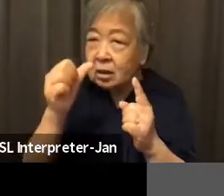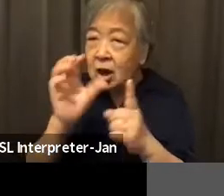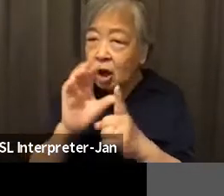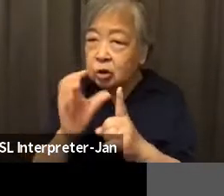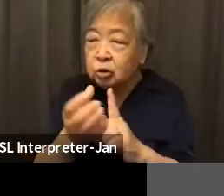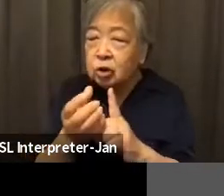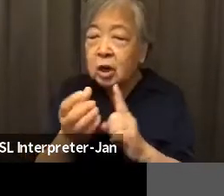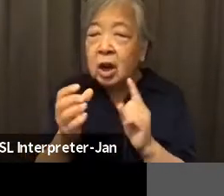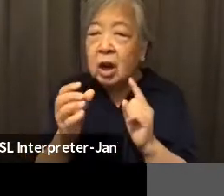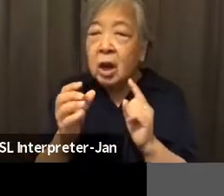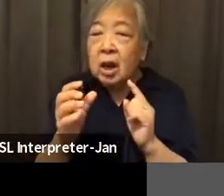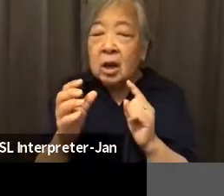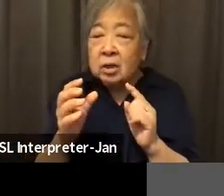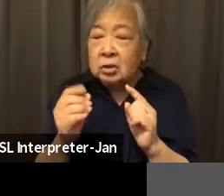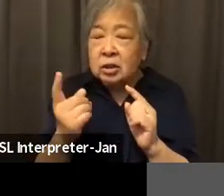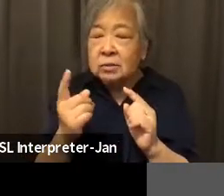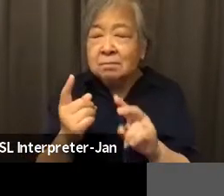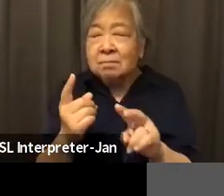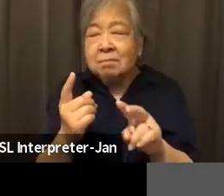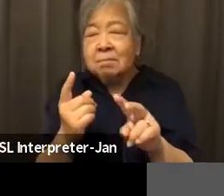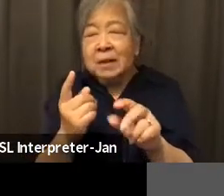And, yeah, just seeing this photo just makes me smile.